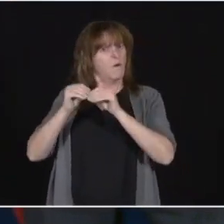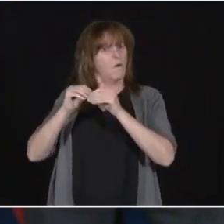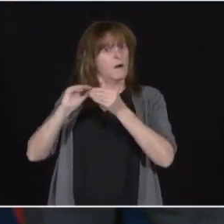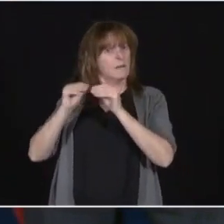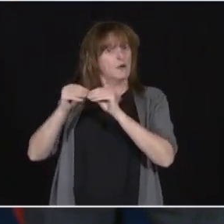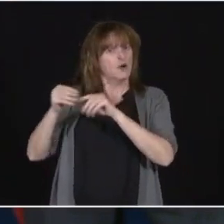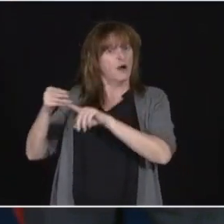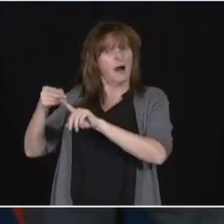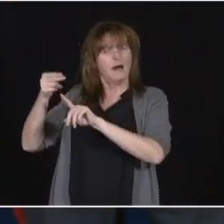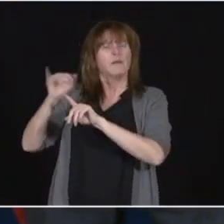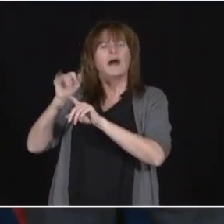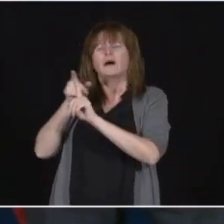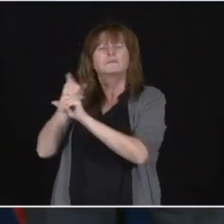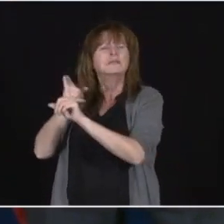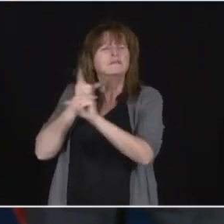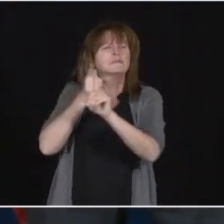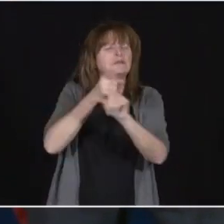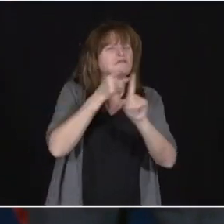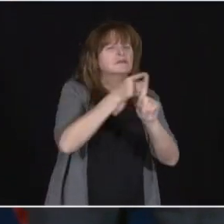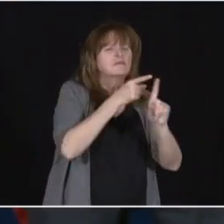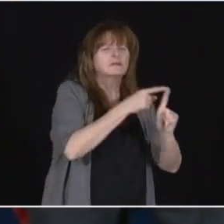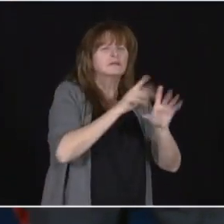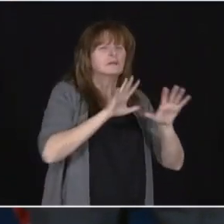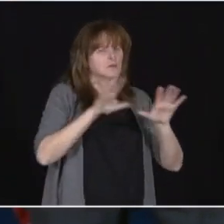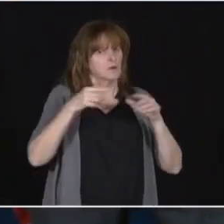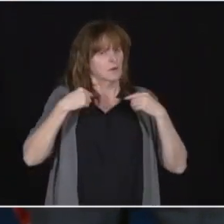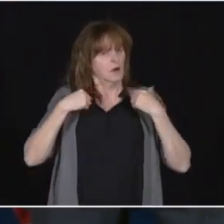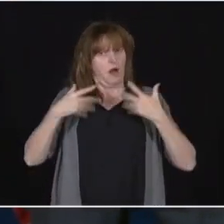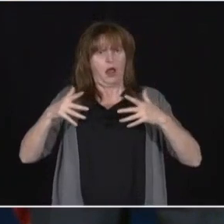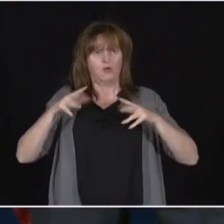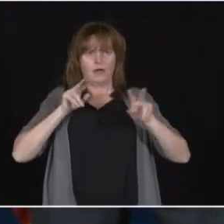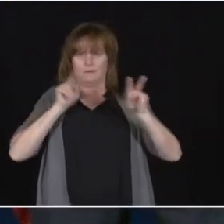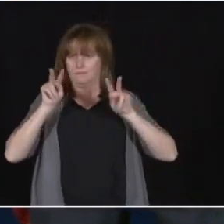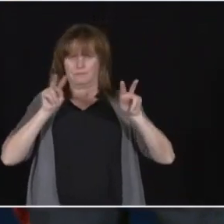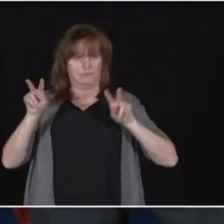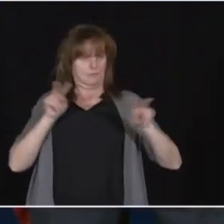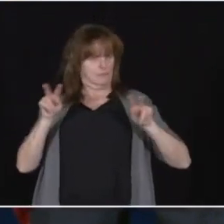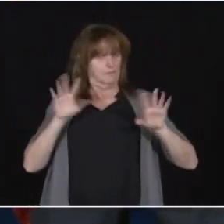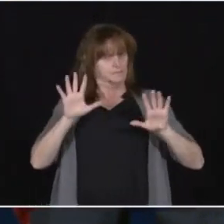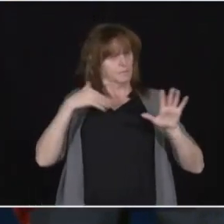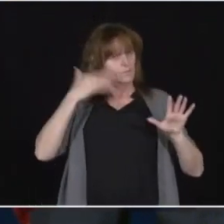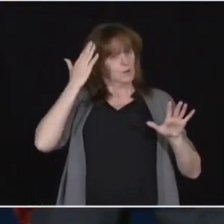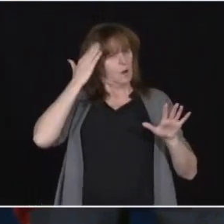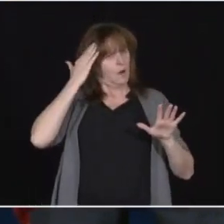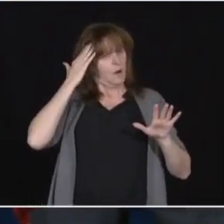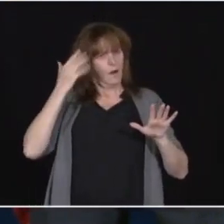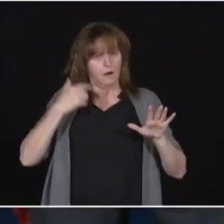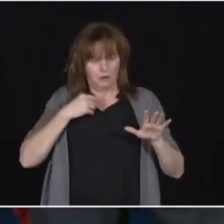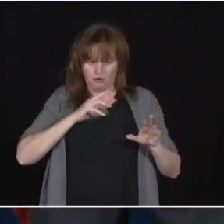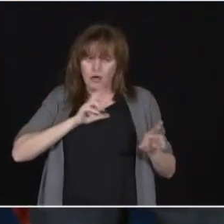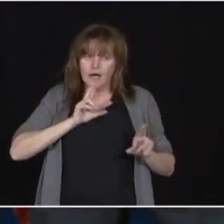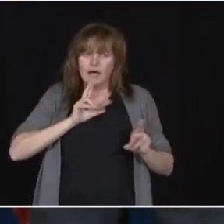So we are looking at solutions for that, how we can get teams in there quickly and do that testing to make sure that we really understand what is happening in the community